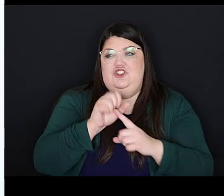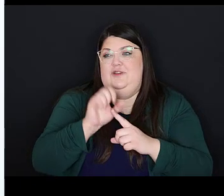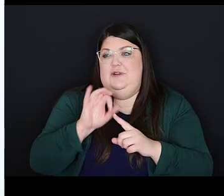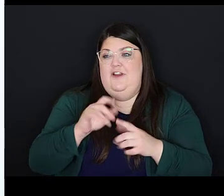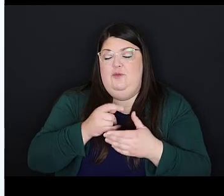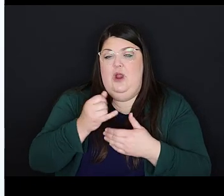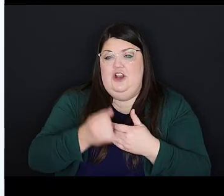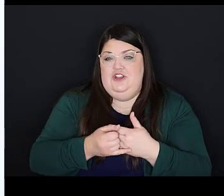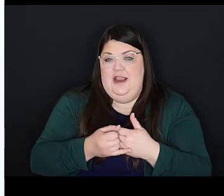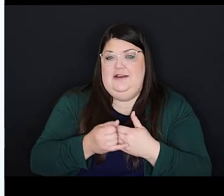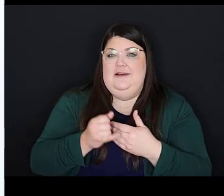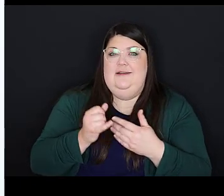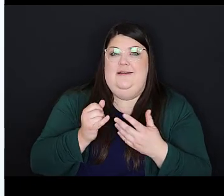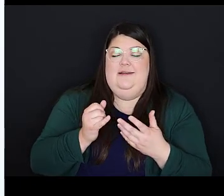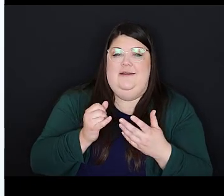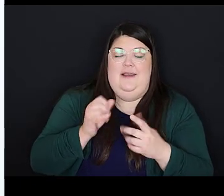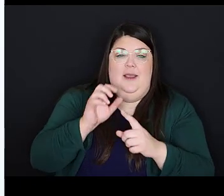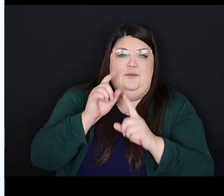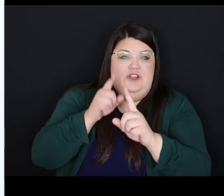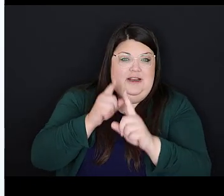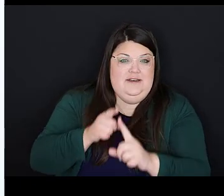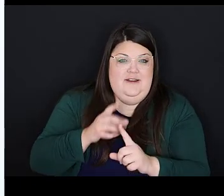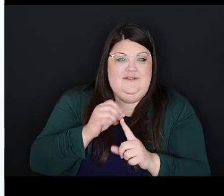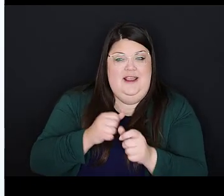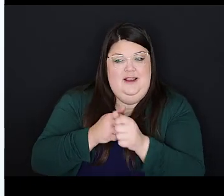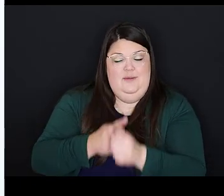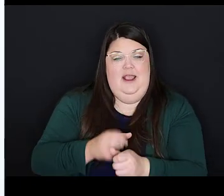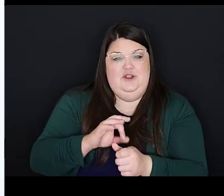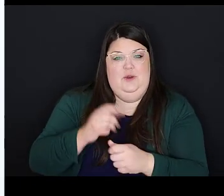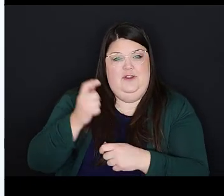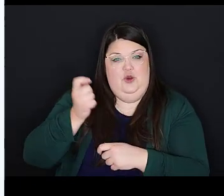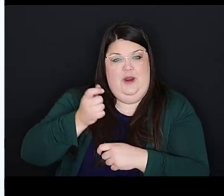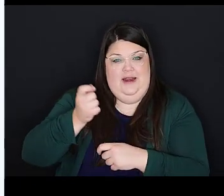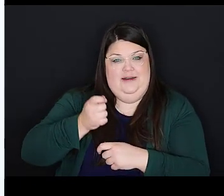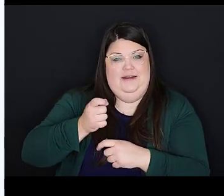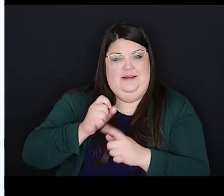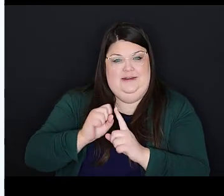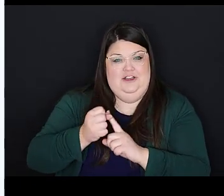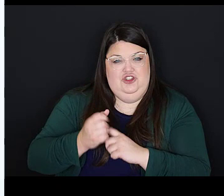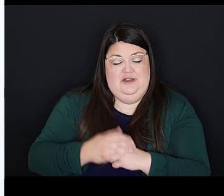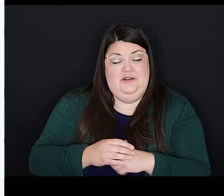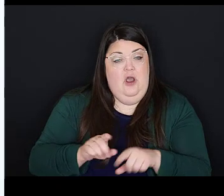and compliance with grant conditions. The Secretary may also consider whether